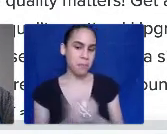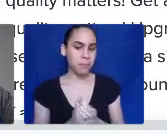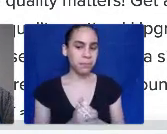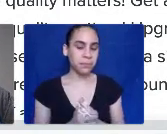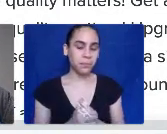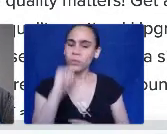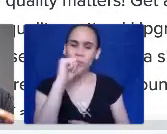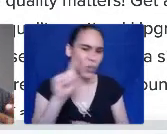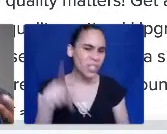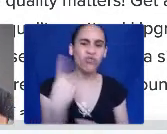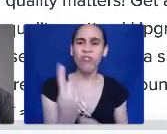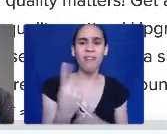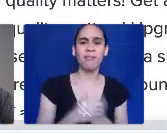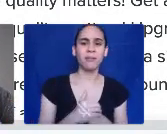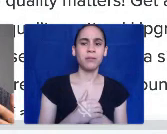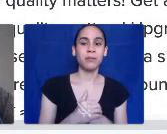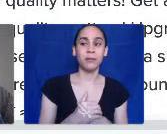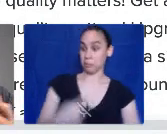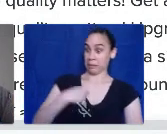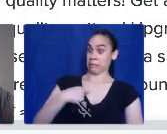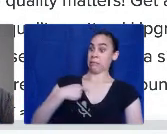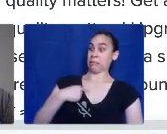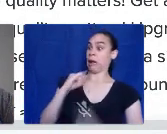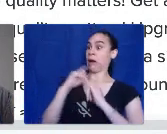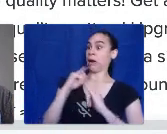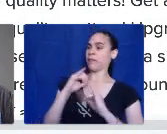it about you know you're being interviewed what's this company like is this a place that you want